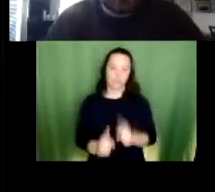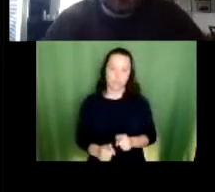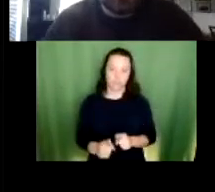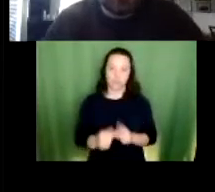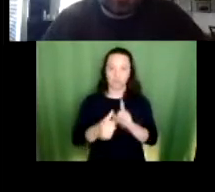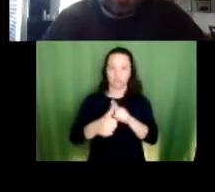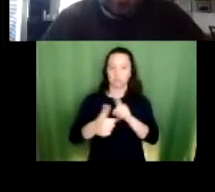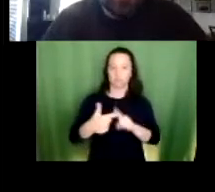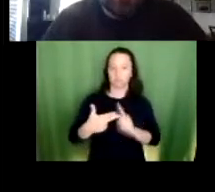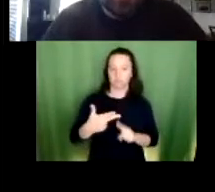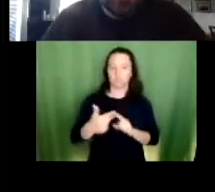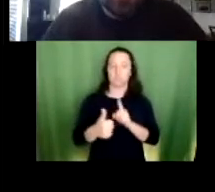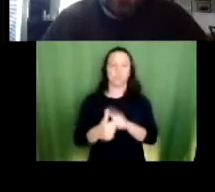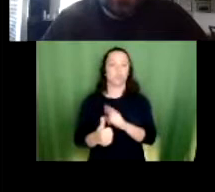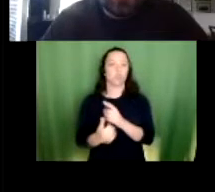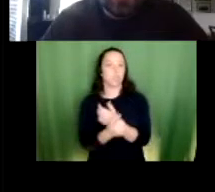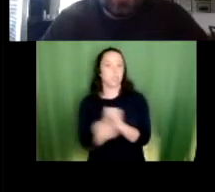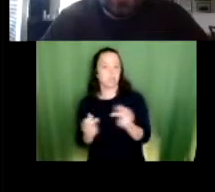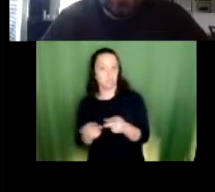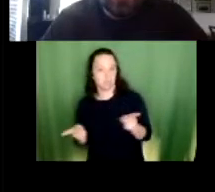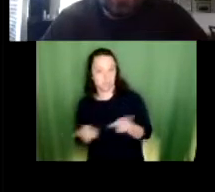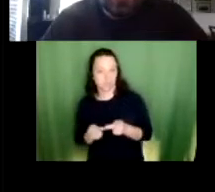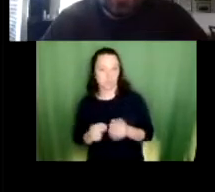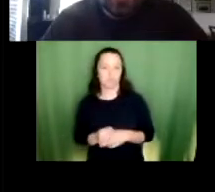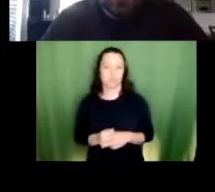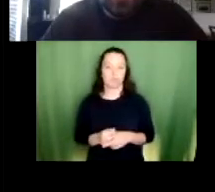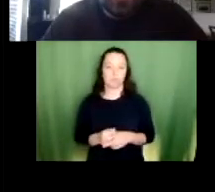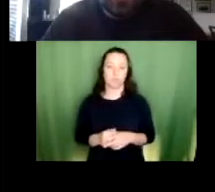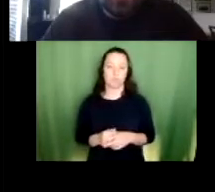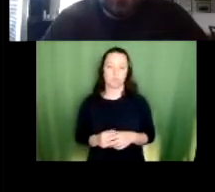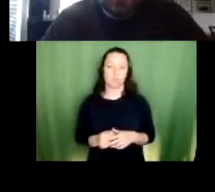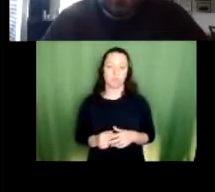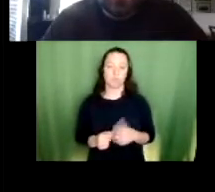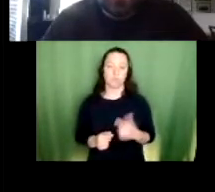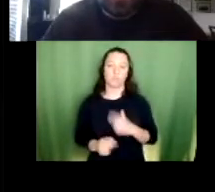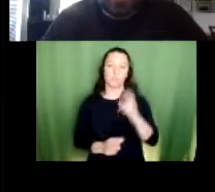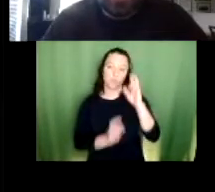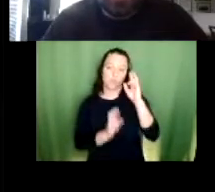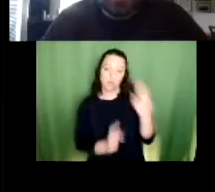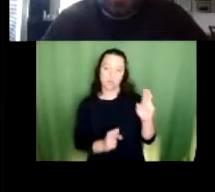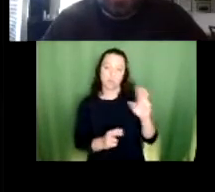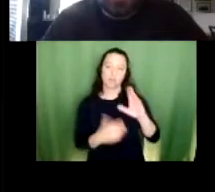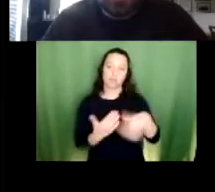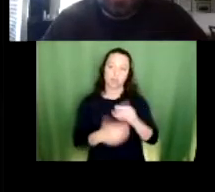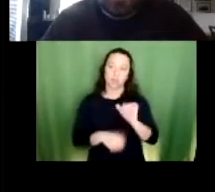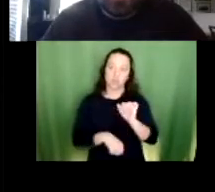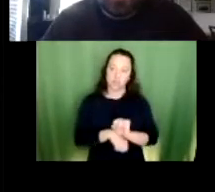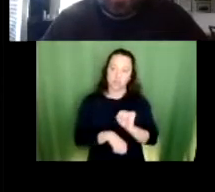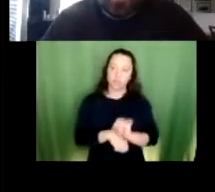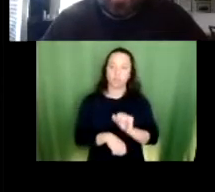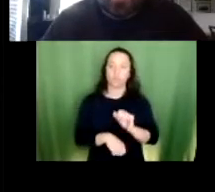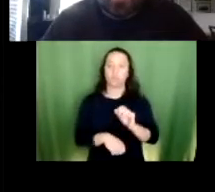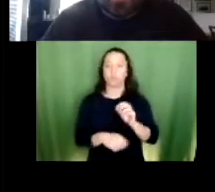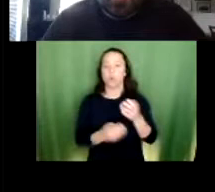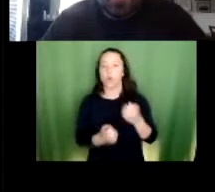This is a safe space. We respect all efforts to work on accessibility issues in your organization.